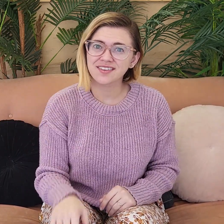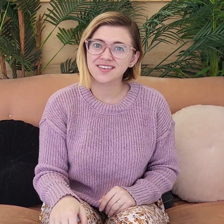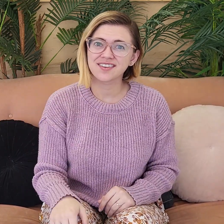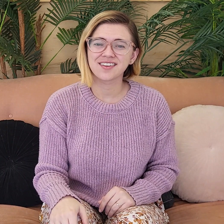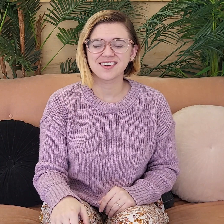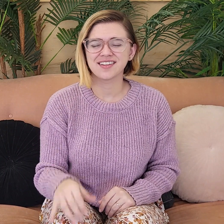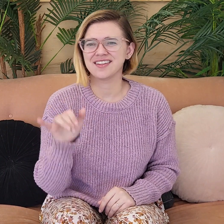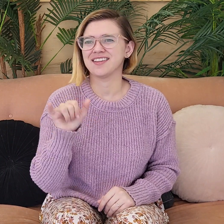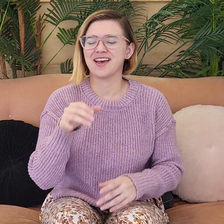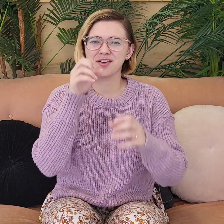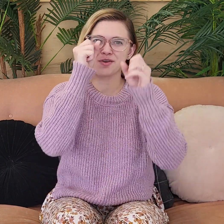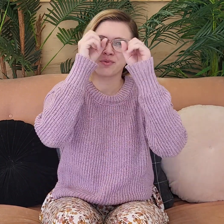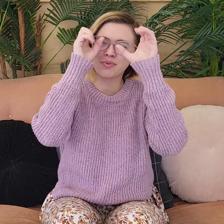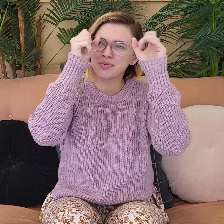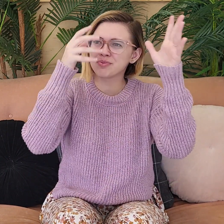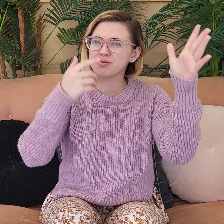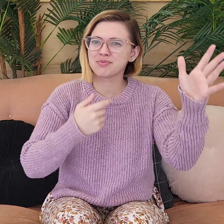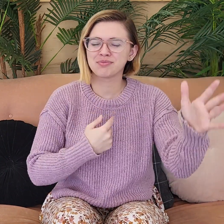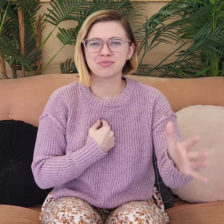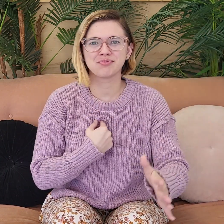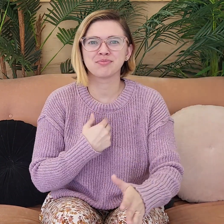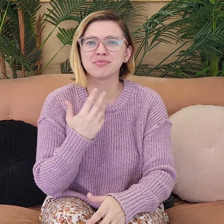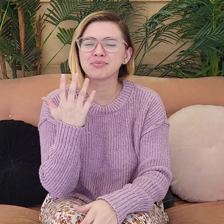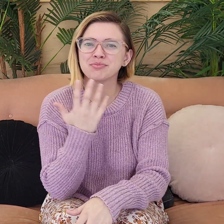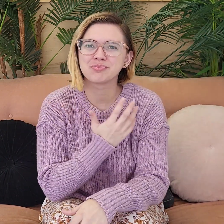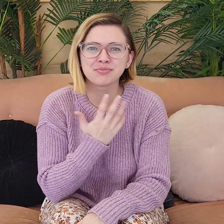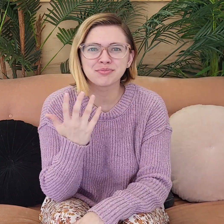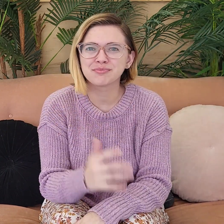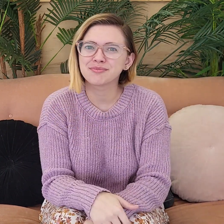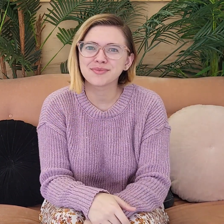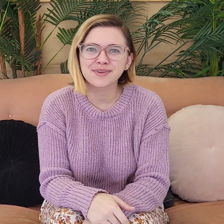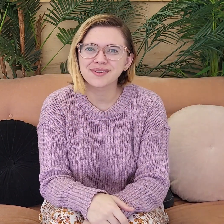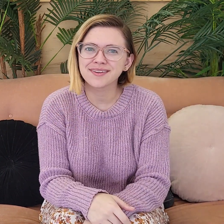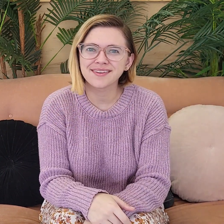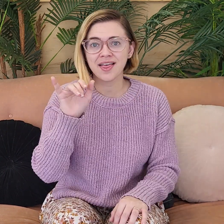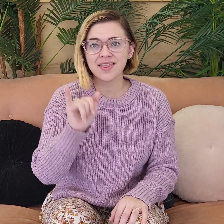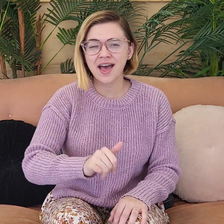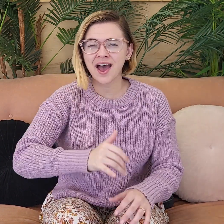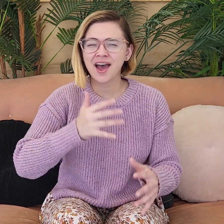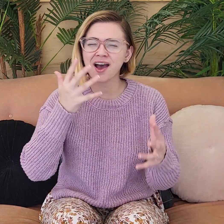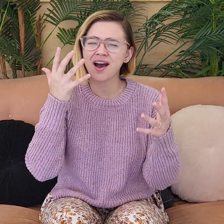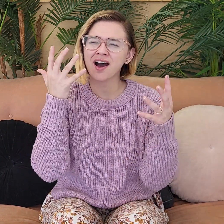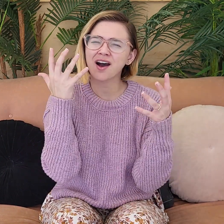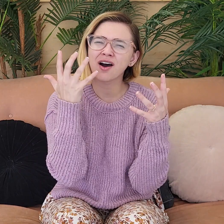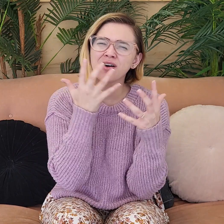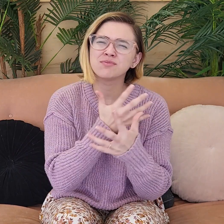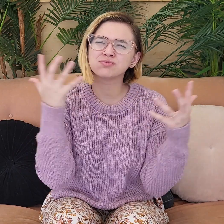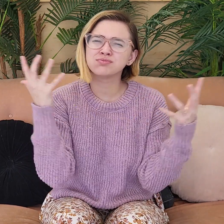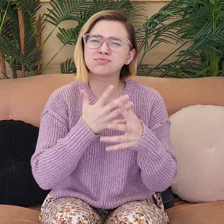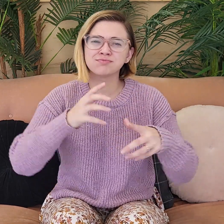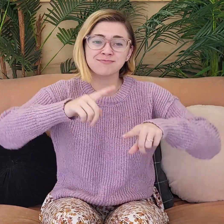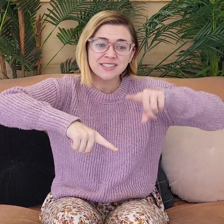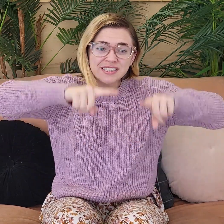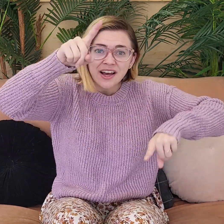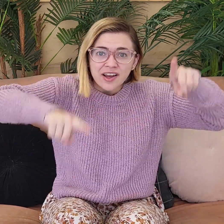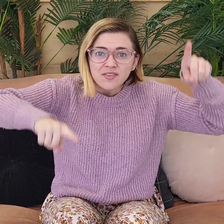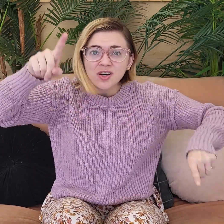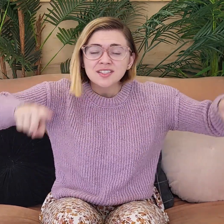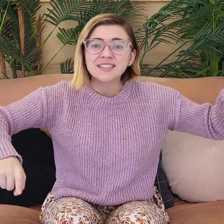yet to discover. That just astonishes me. So that amazing